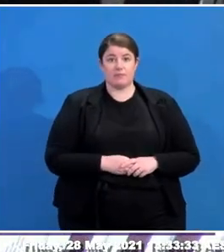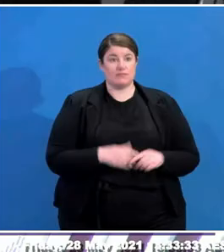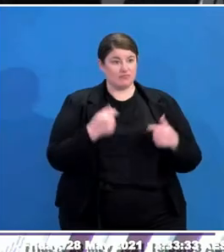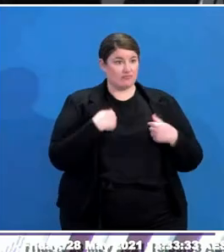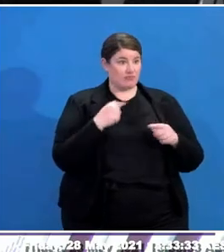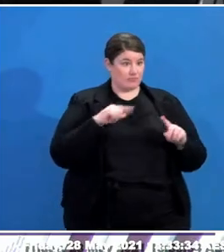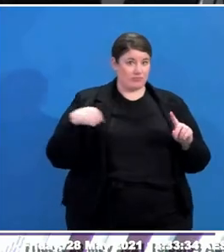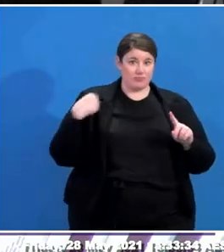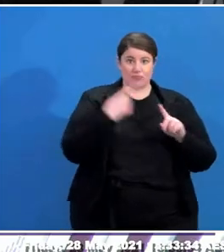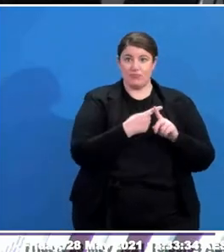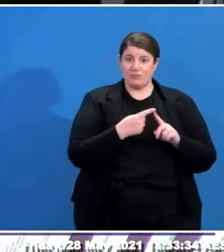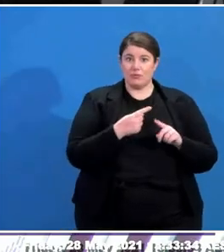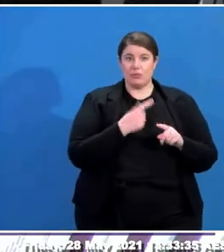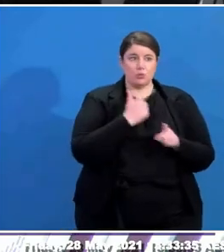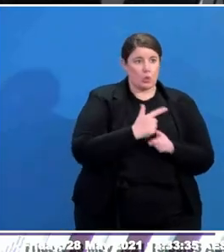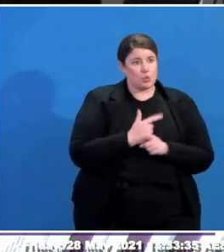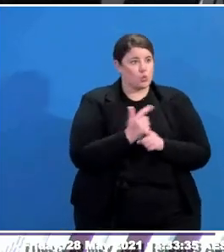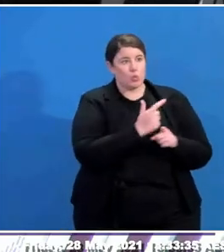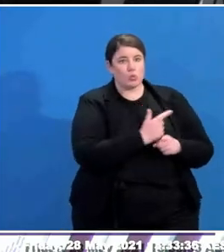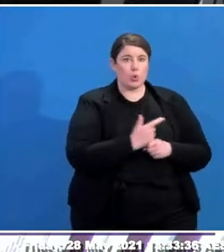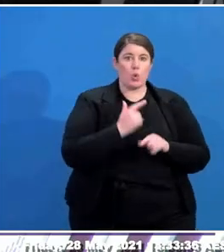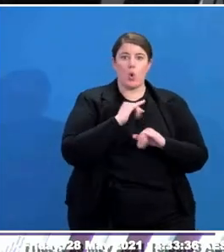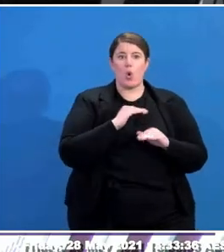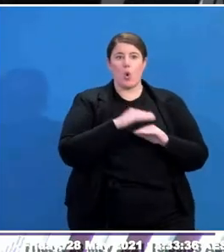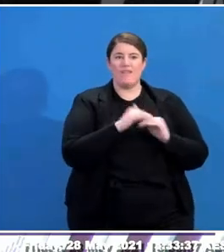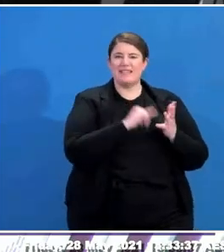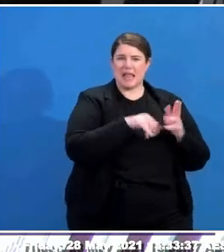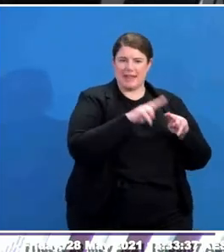so I want to speak in the hypothetical.